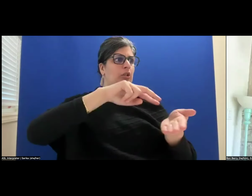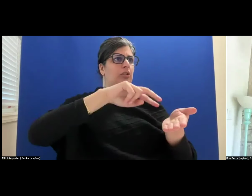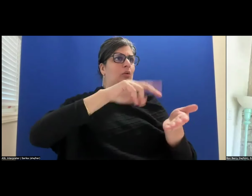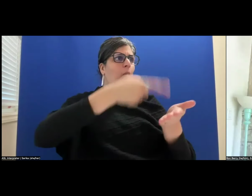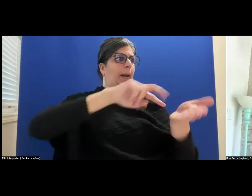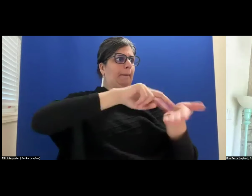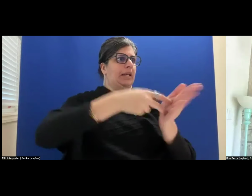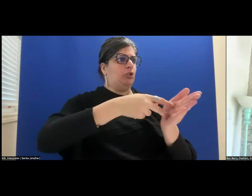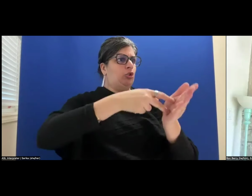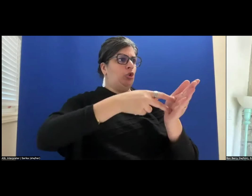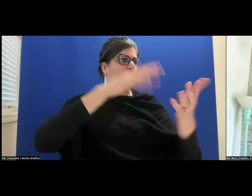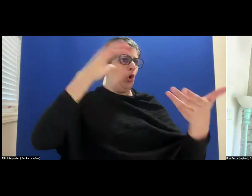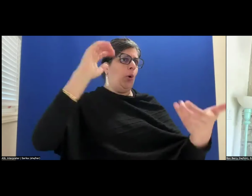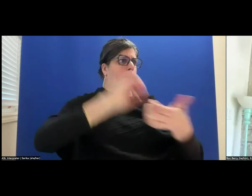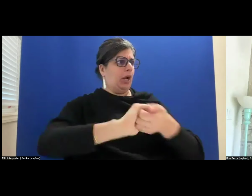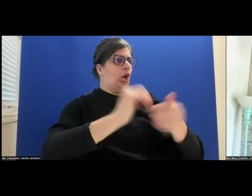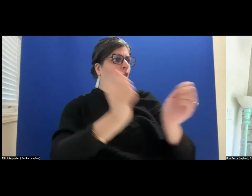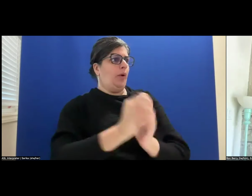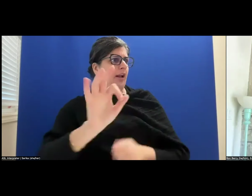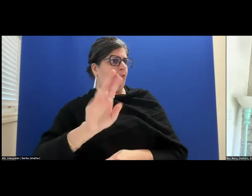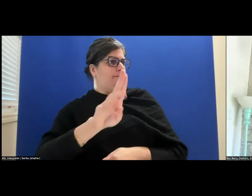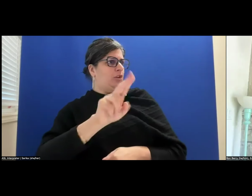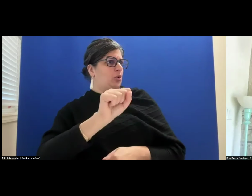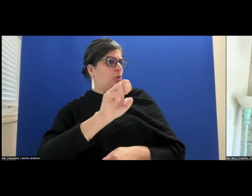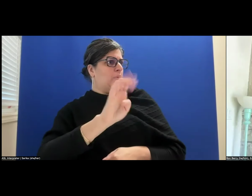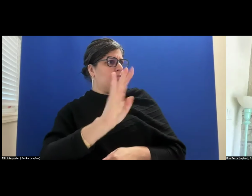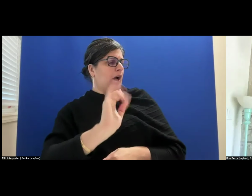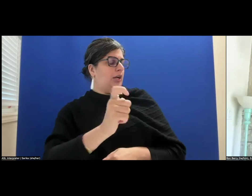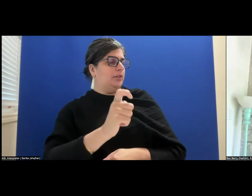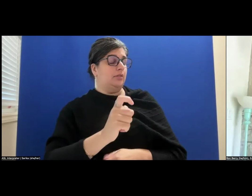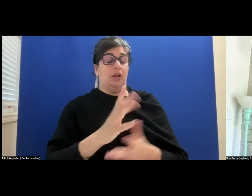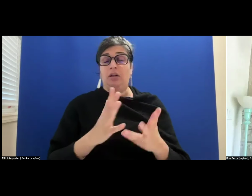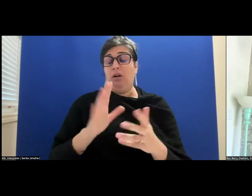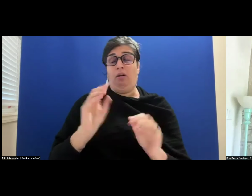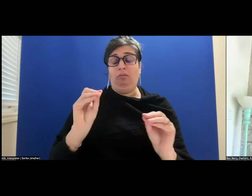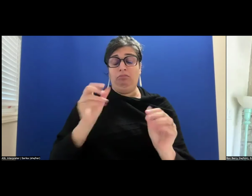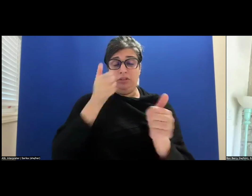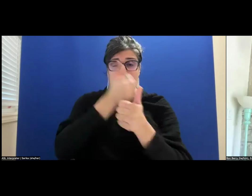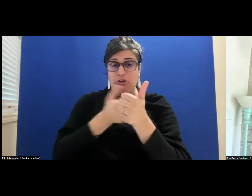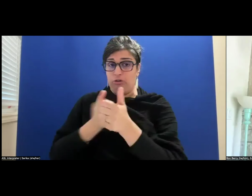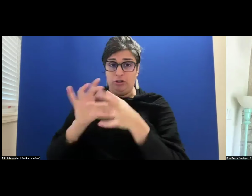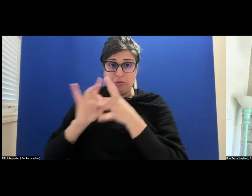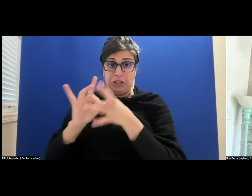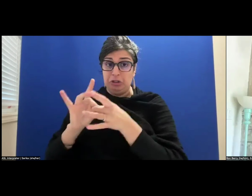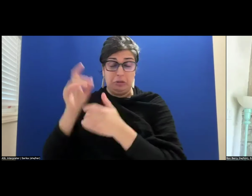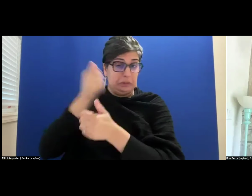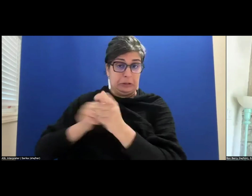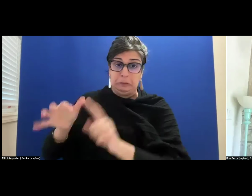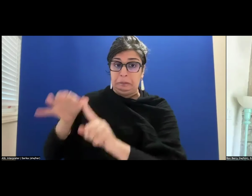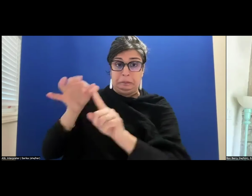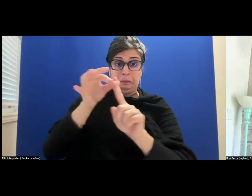It's like each of these relationships is like a relationship, and it's kind of unique to that organization,